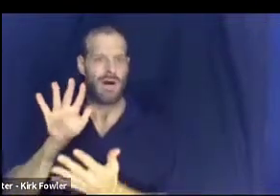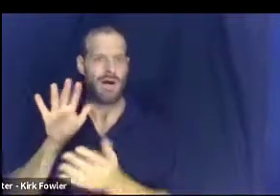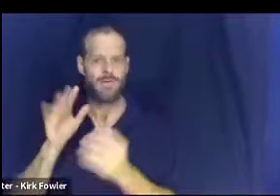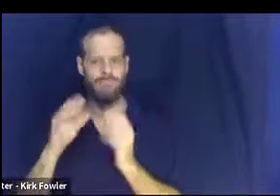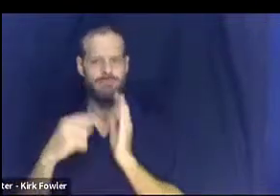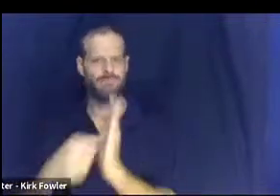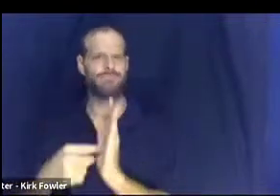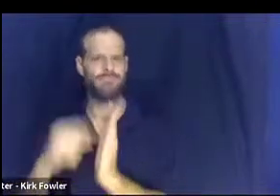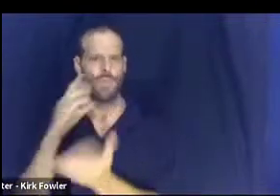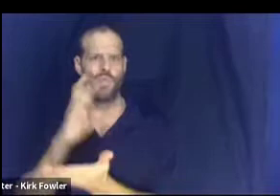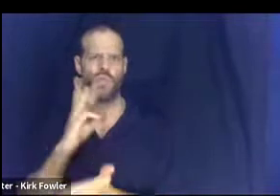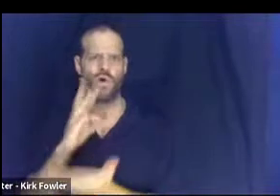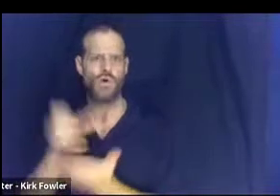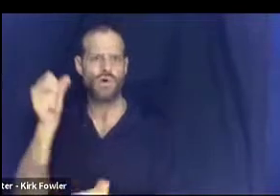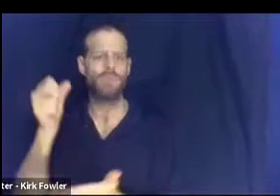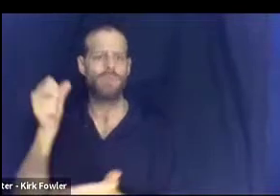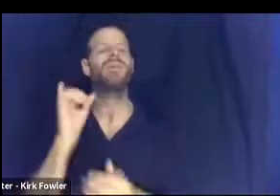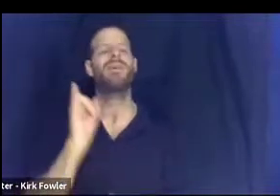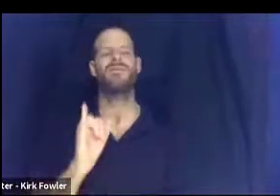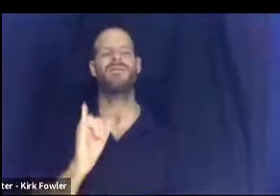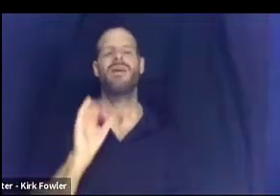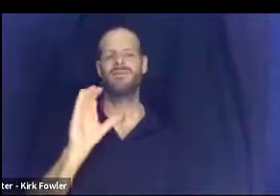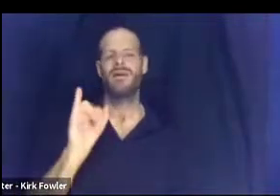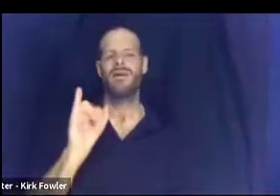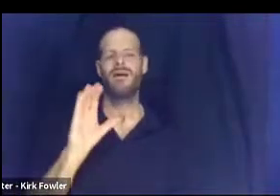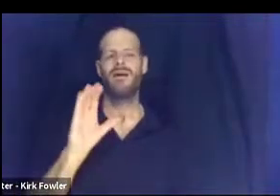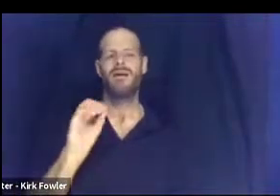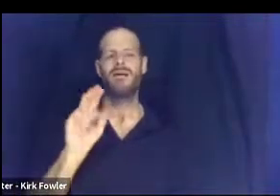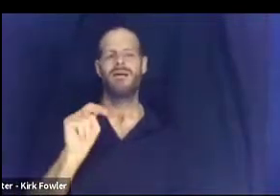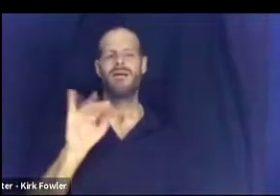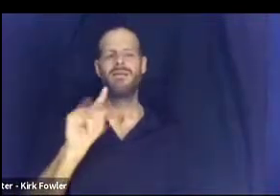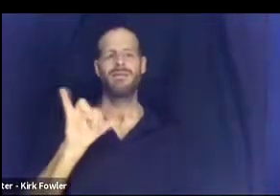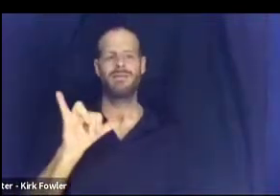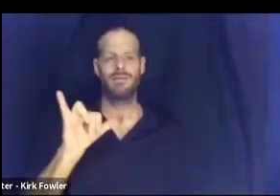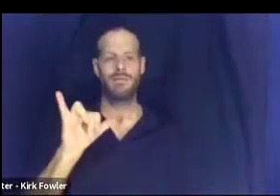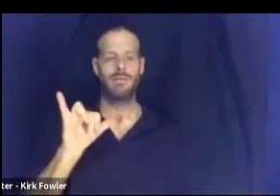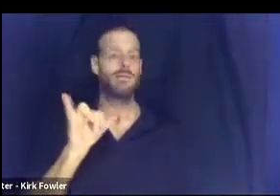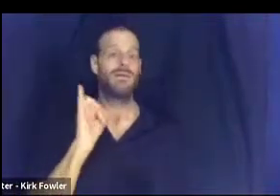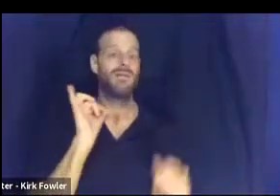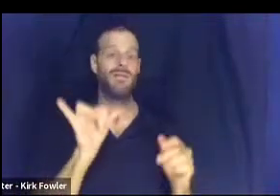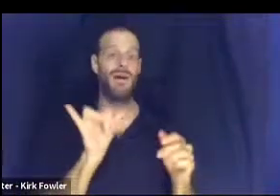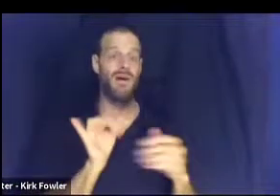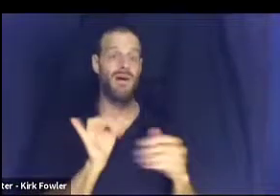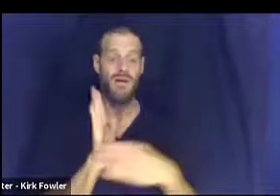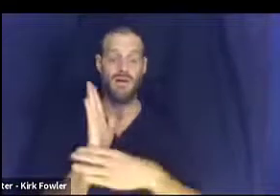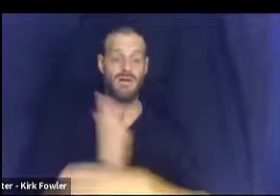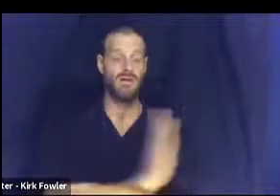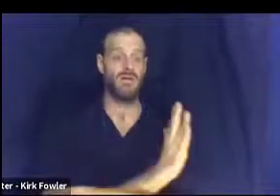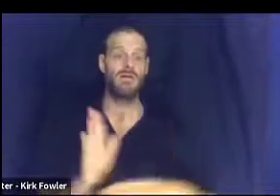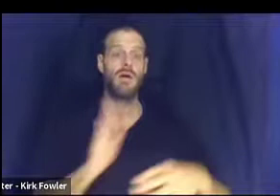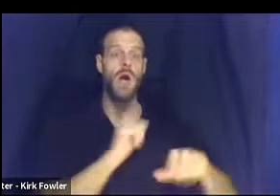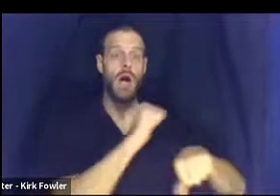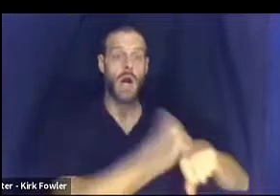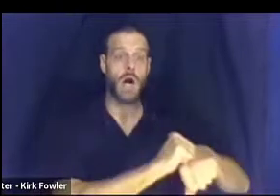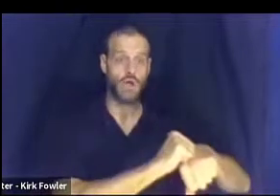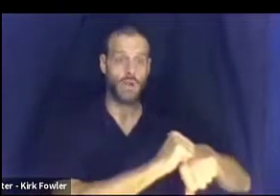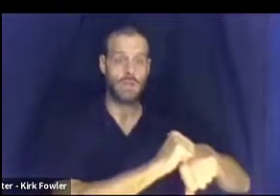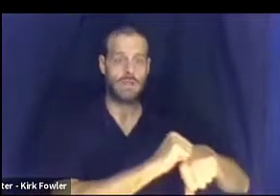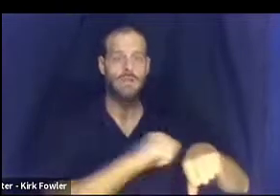Iconicity is a scale or a range from concrete to abstract. So, the most concrete is an icon